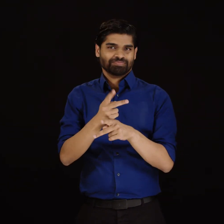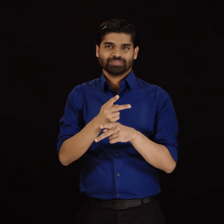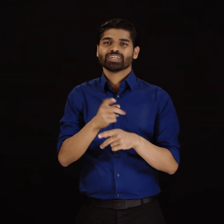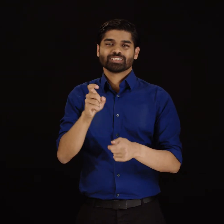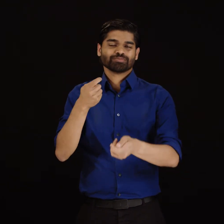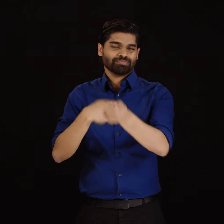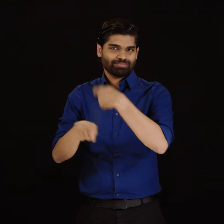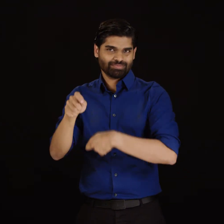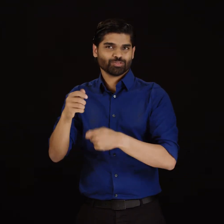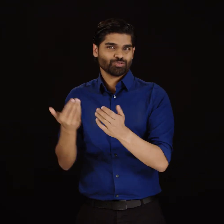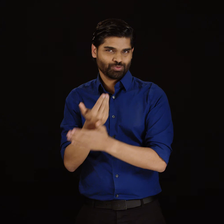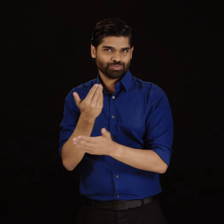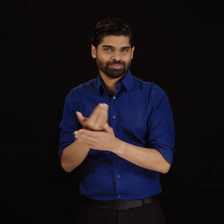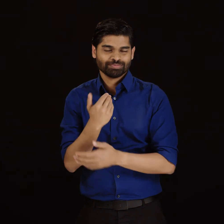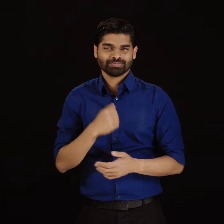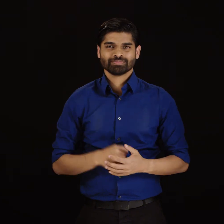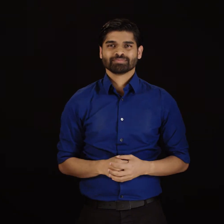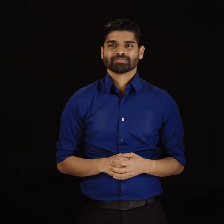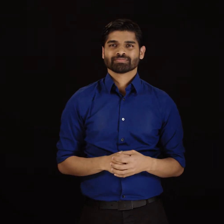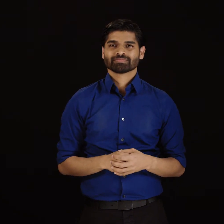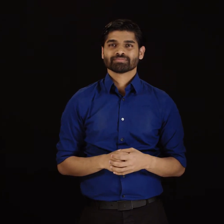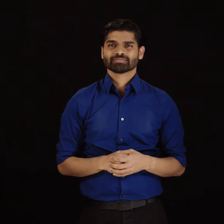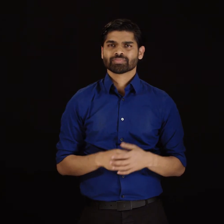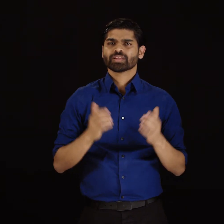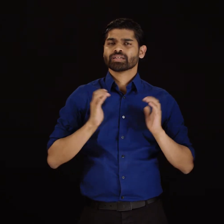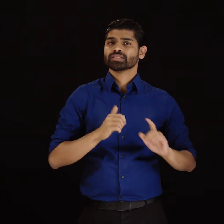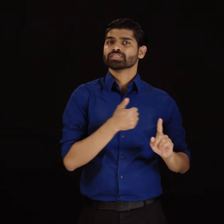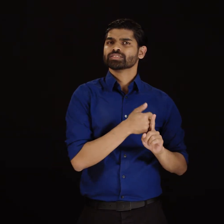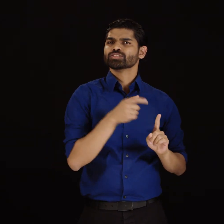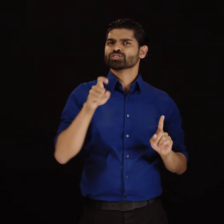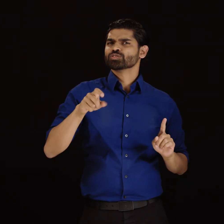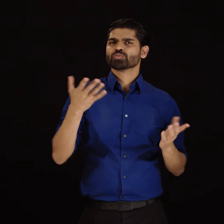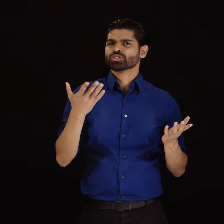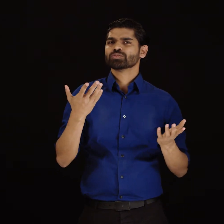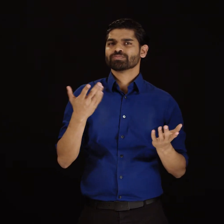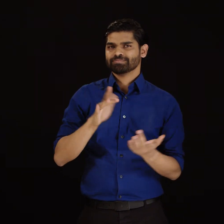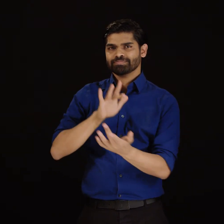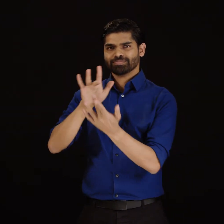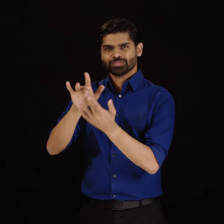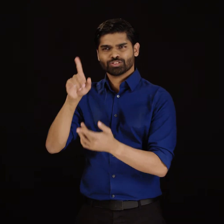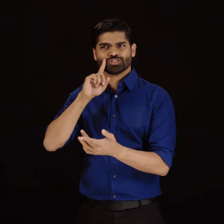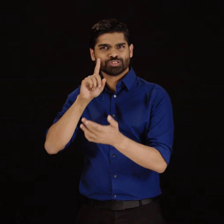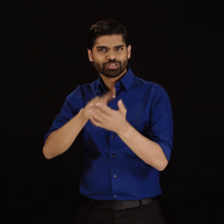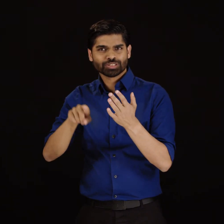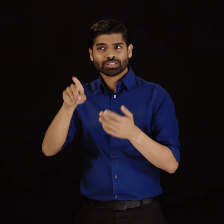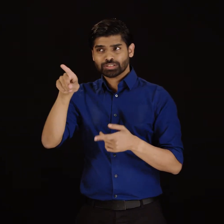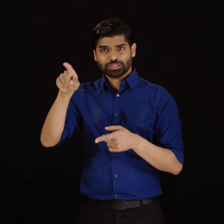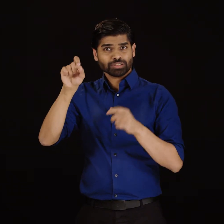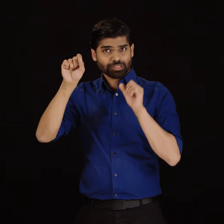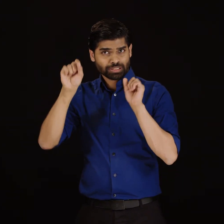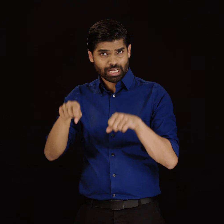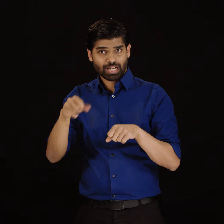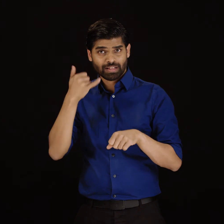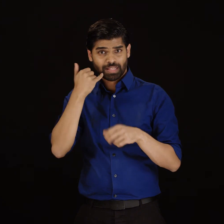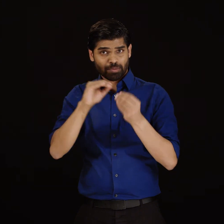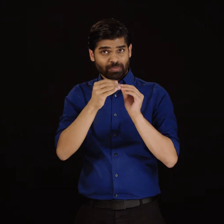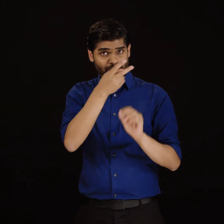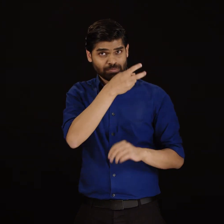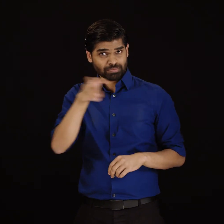their number should NOT cancel their current service before switching service providers, as only active telephone numbers are eligible to be transferred.